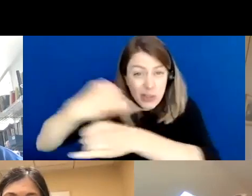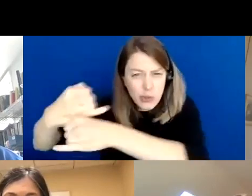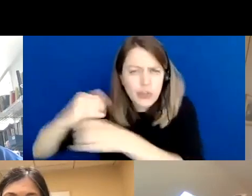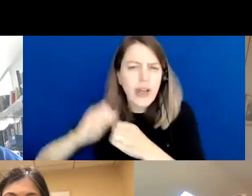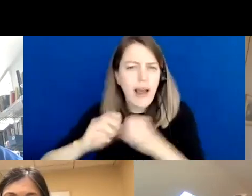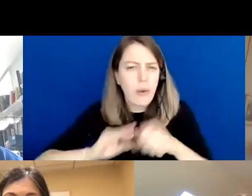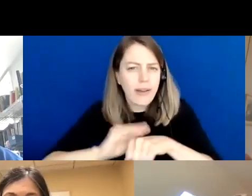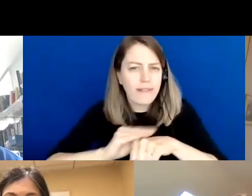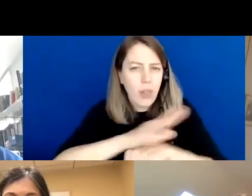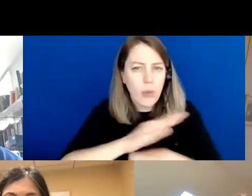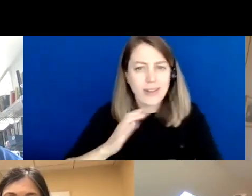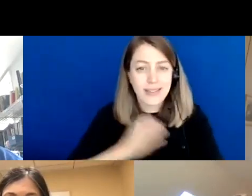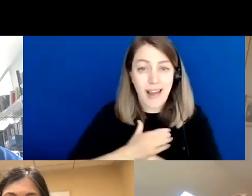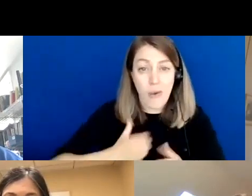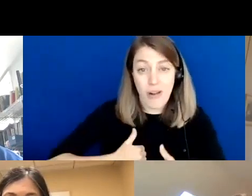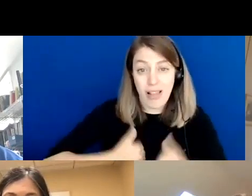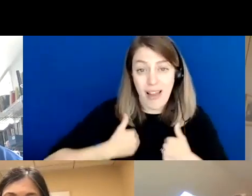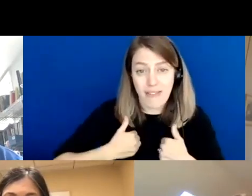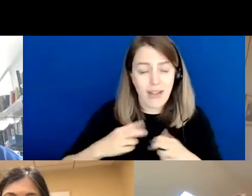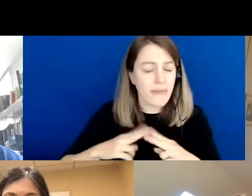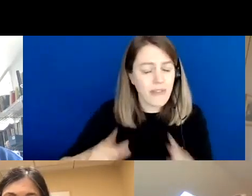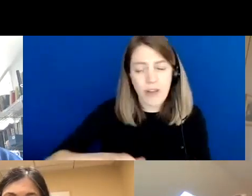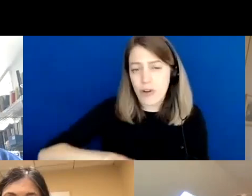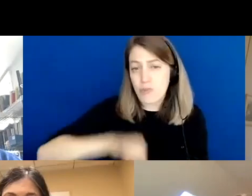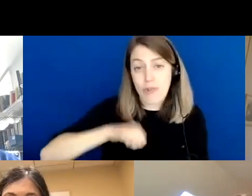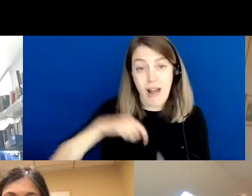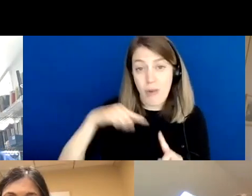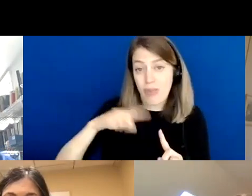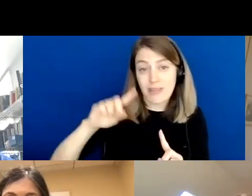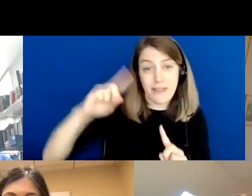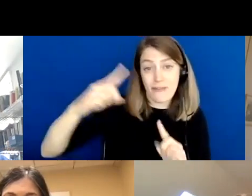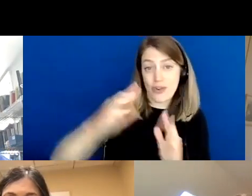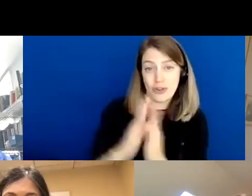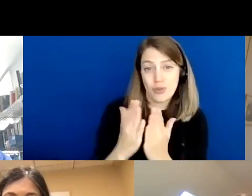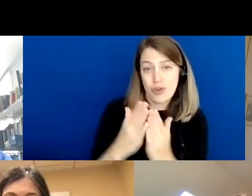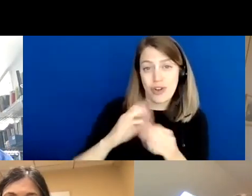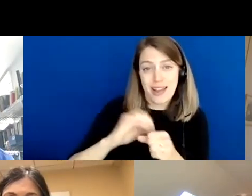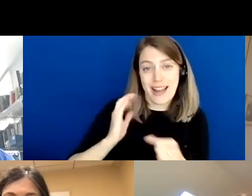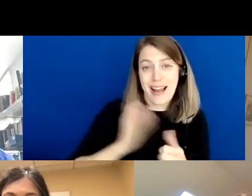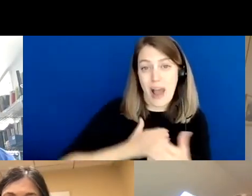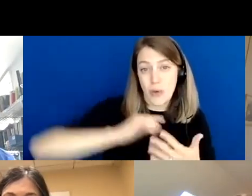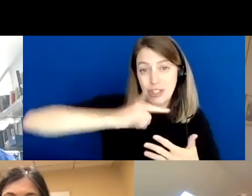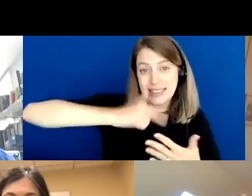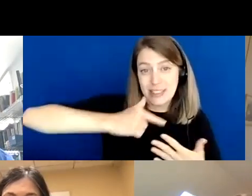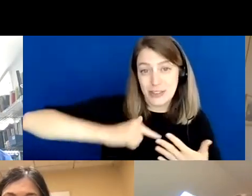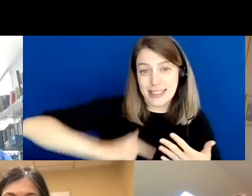I'm incredibly proud that this is the first book in our series. As I mentioned before we began,